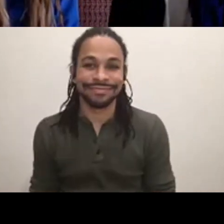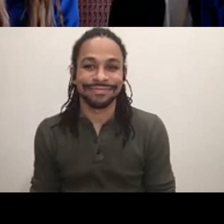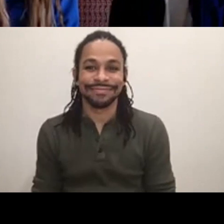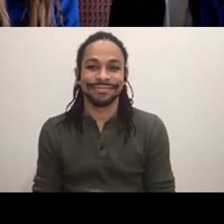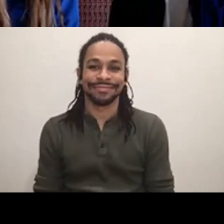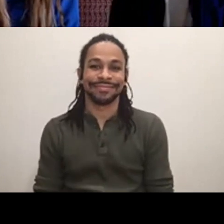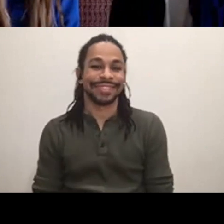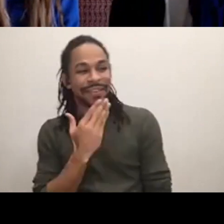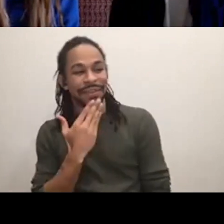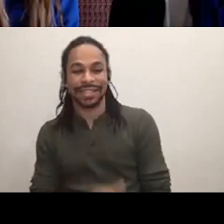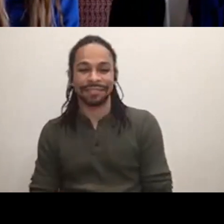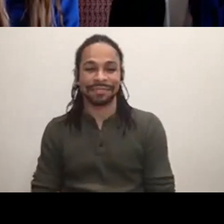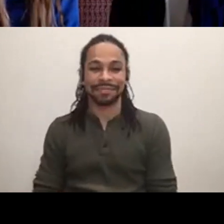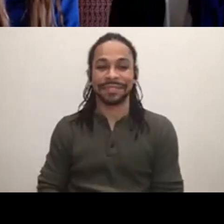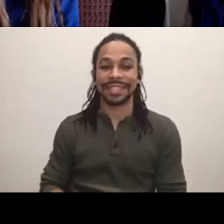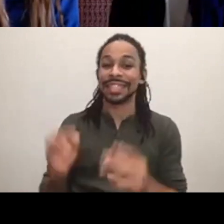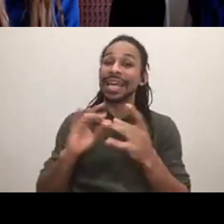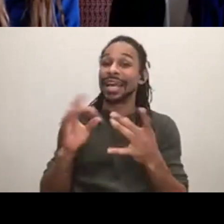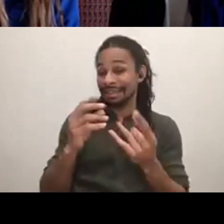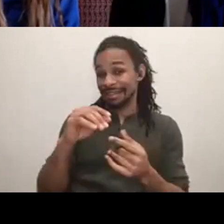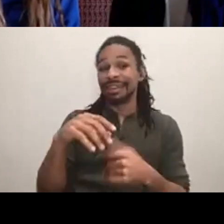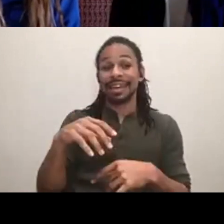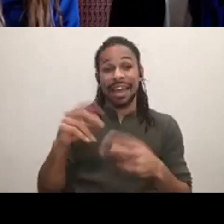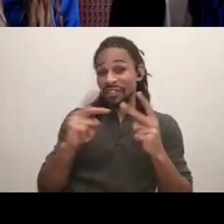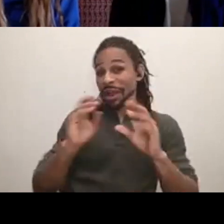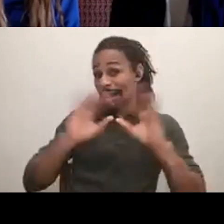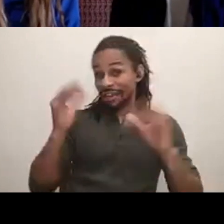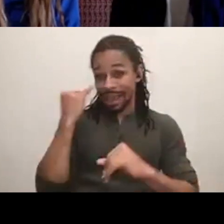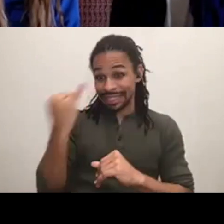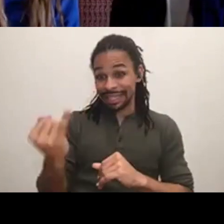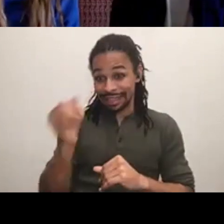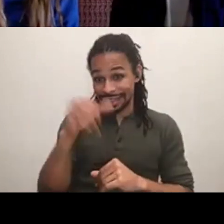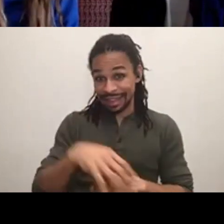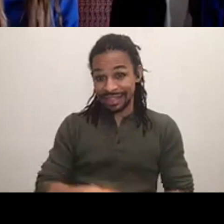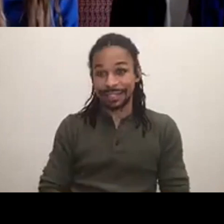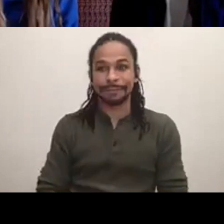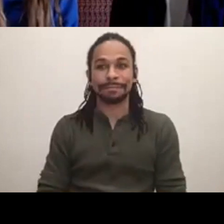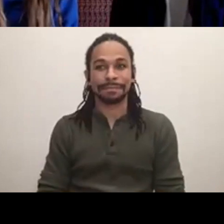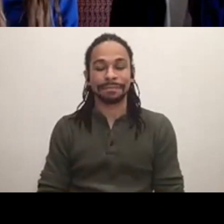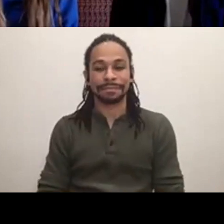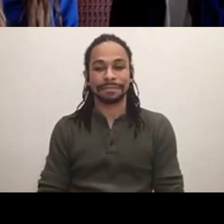the white negative space in the fields of blue start to become more prominent at the